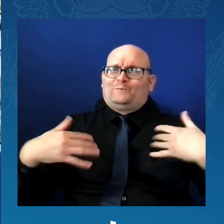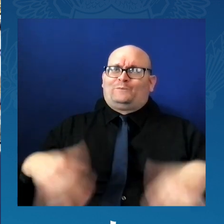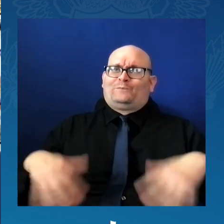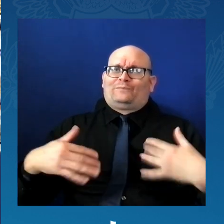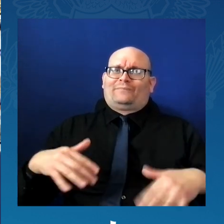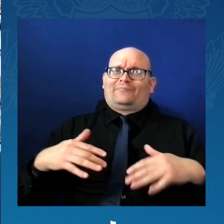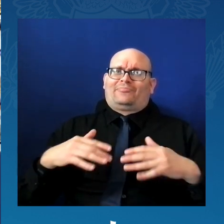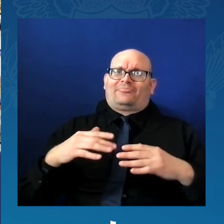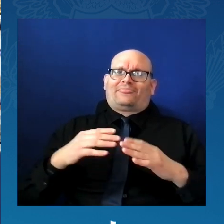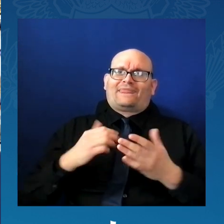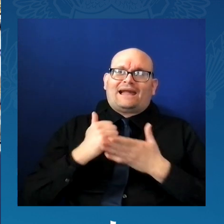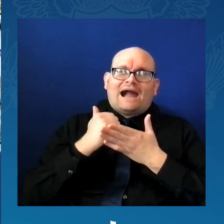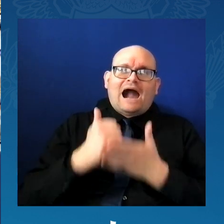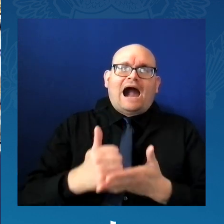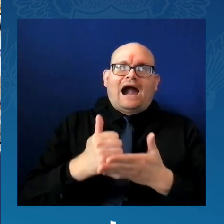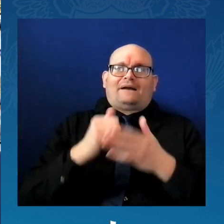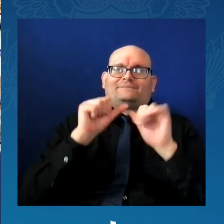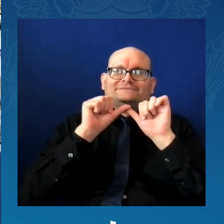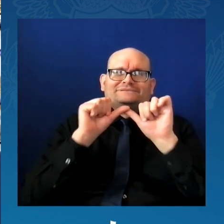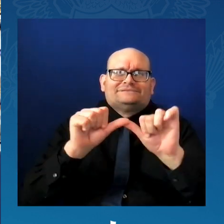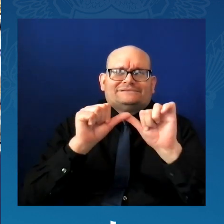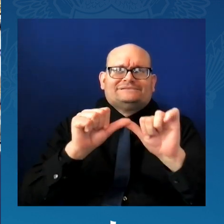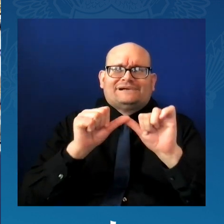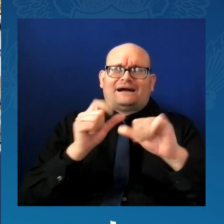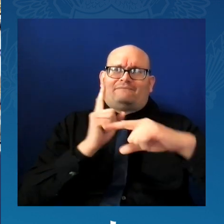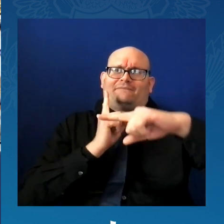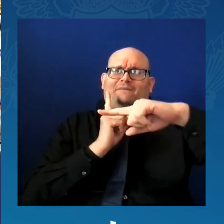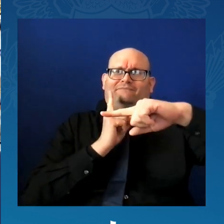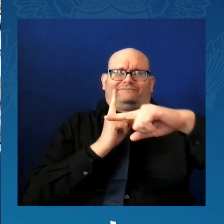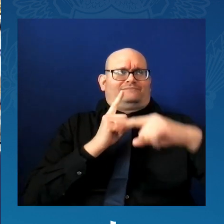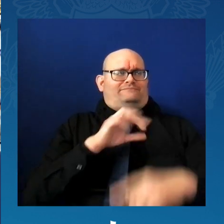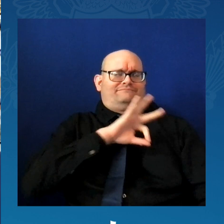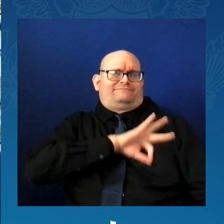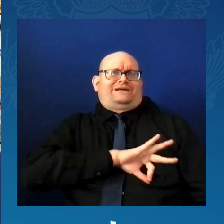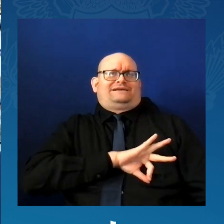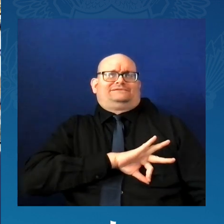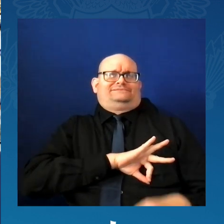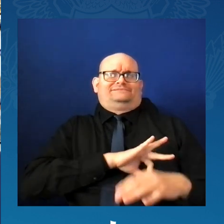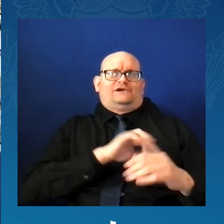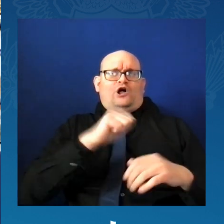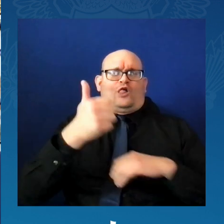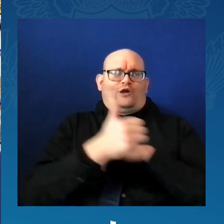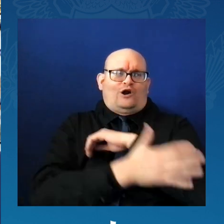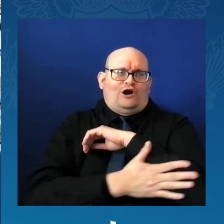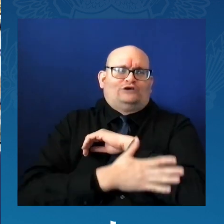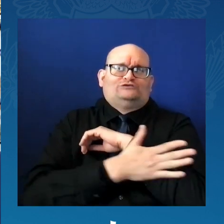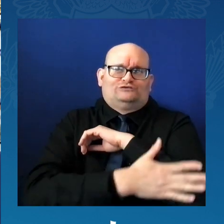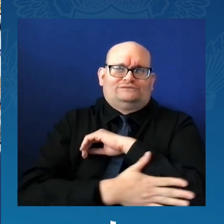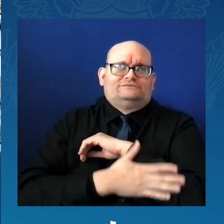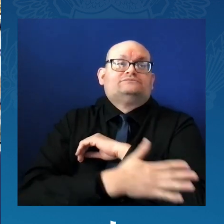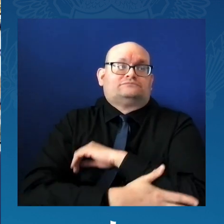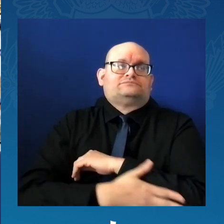Russia and others. Harnessing the growing space economy will also enable a more holistic approach